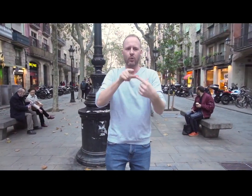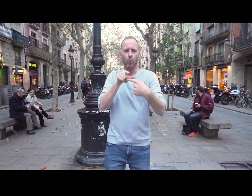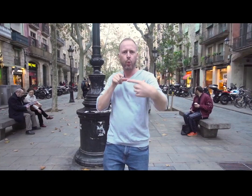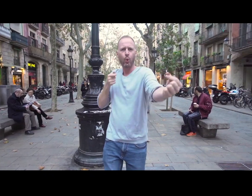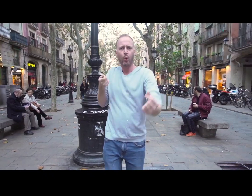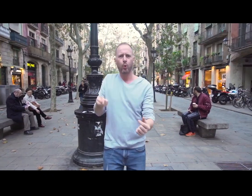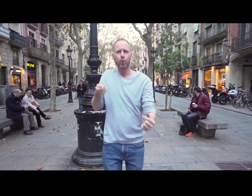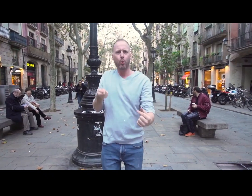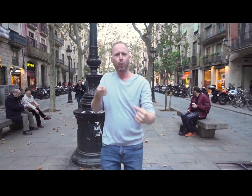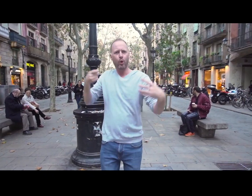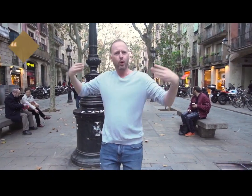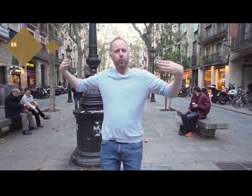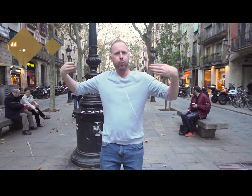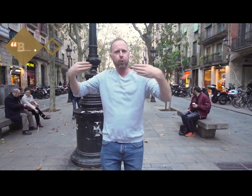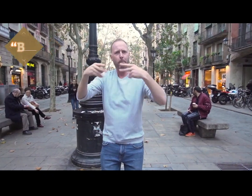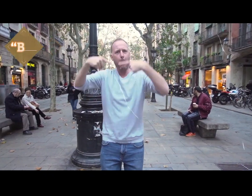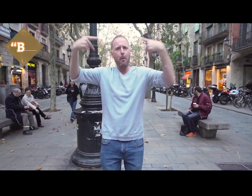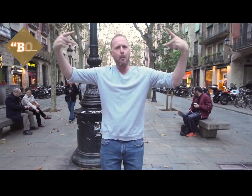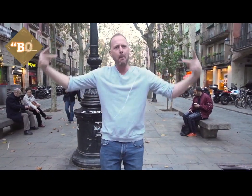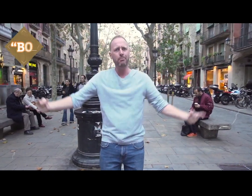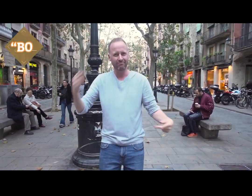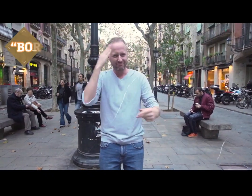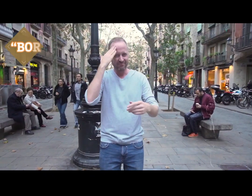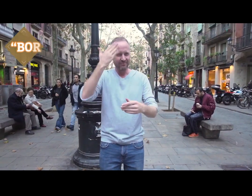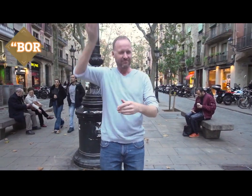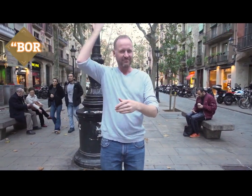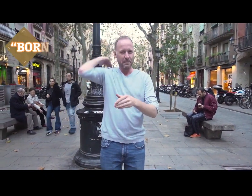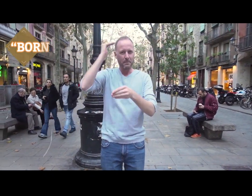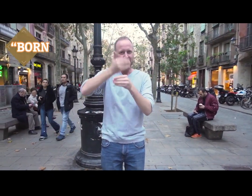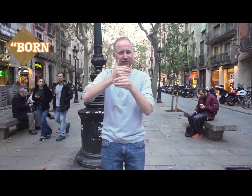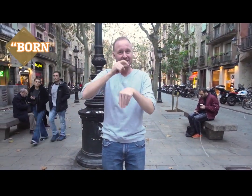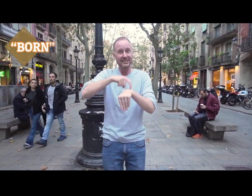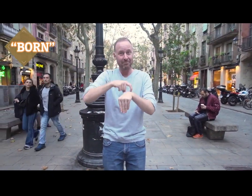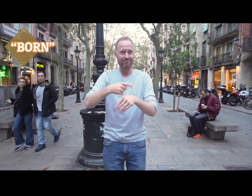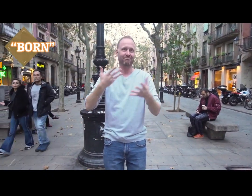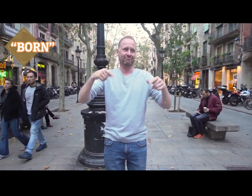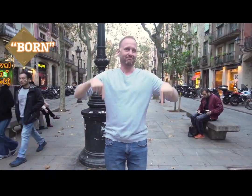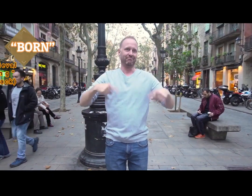The word "Born" was actually an old word for a medieval sport of fencing on horseback ("jousting")